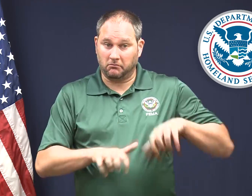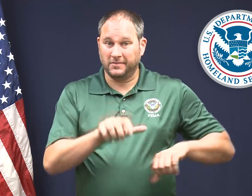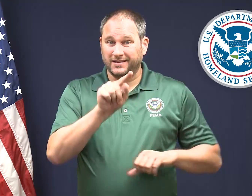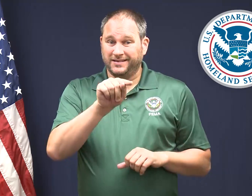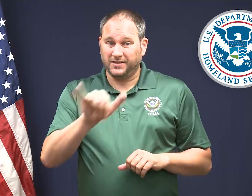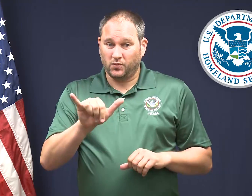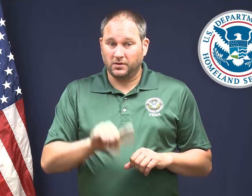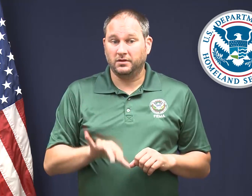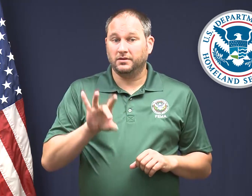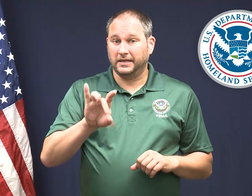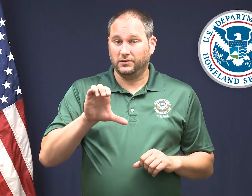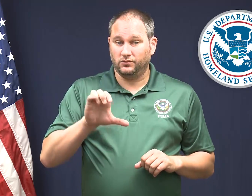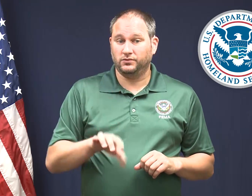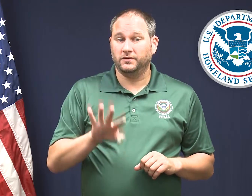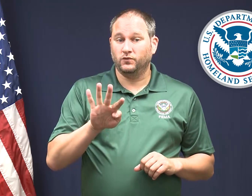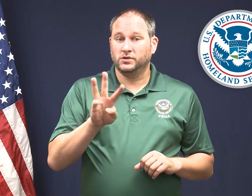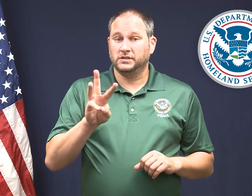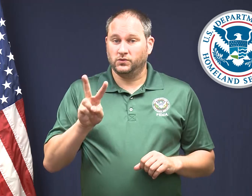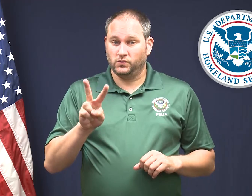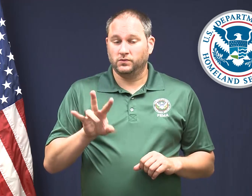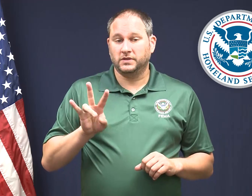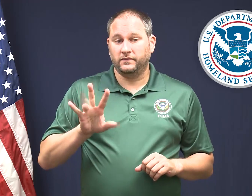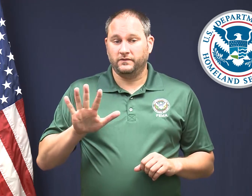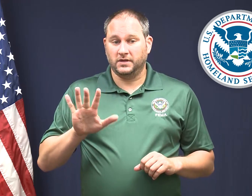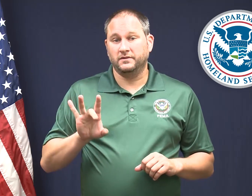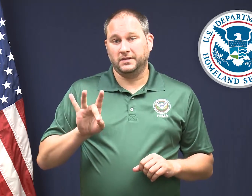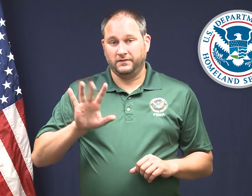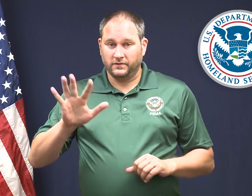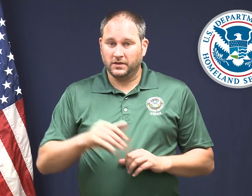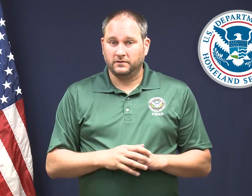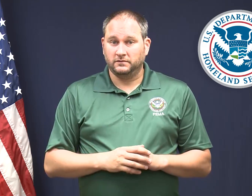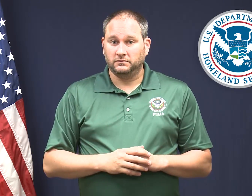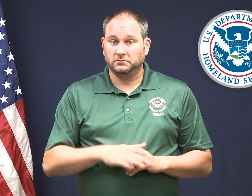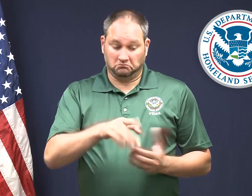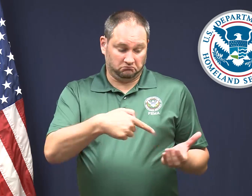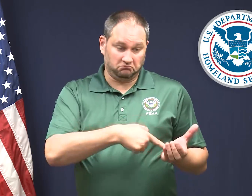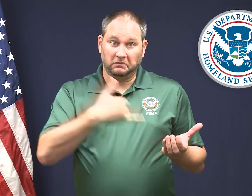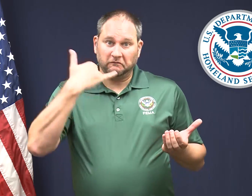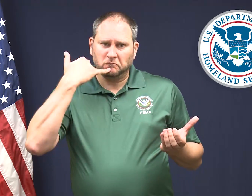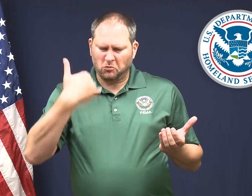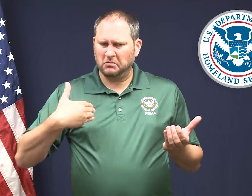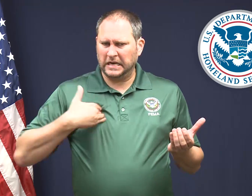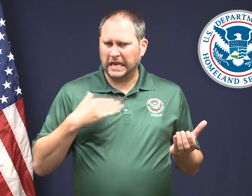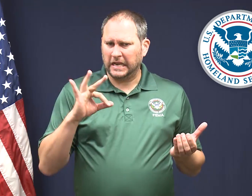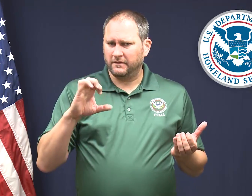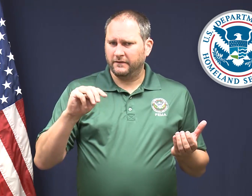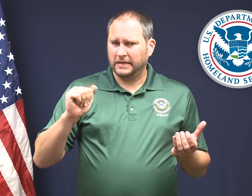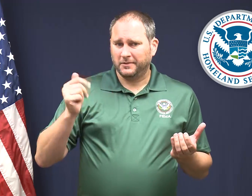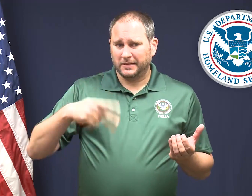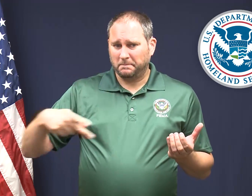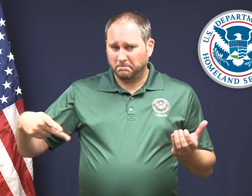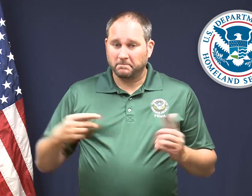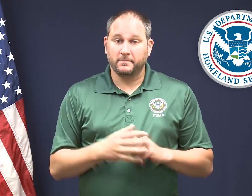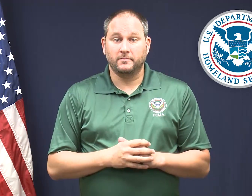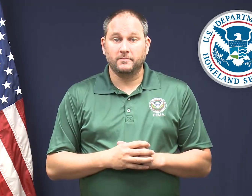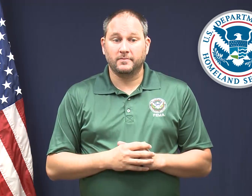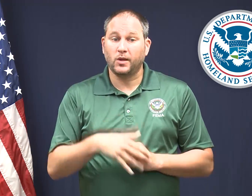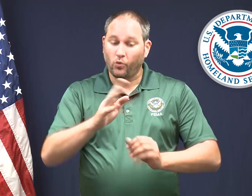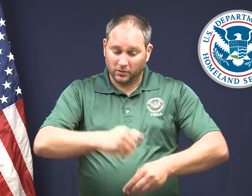(TTY call 800-462-7585), use the FEMA app for smart phones,